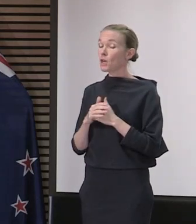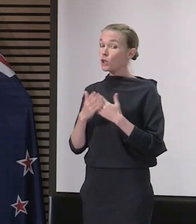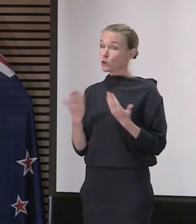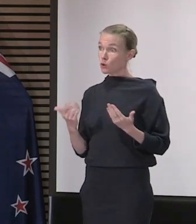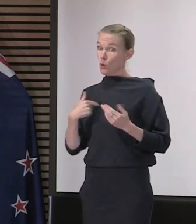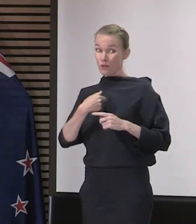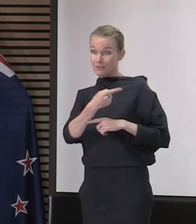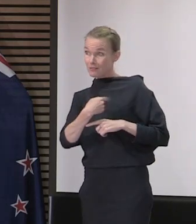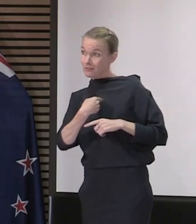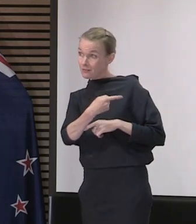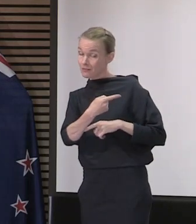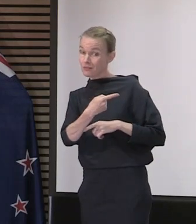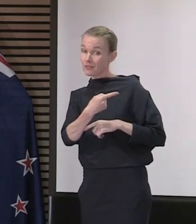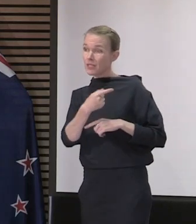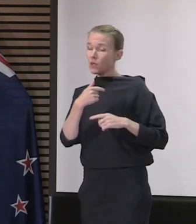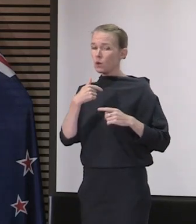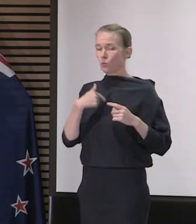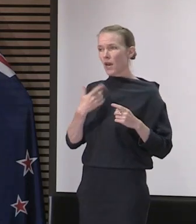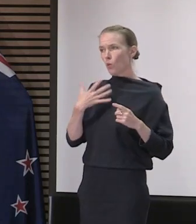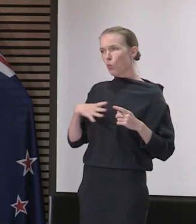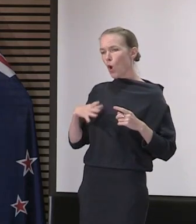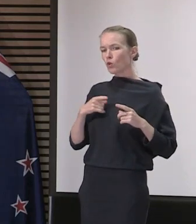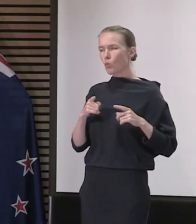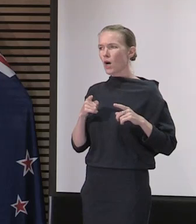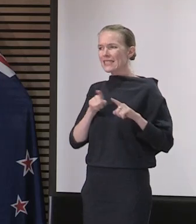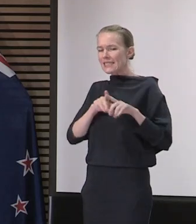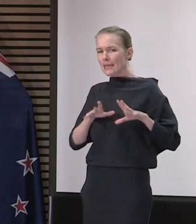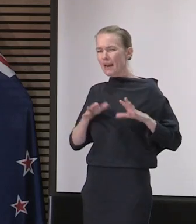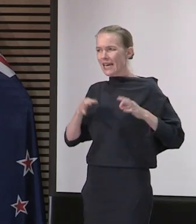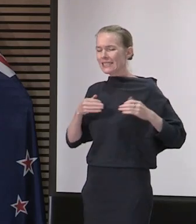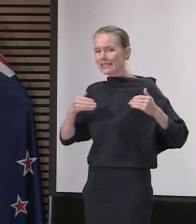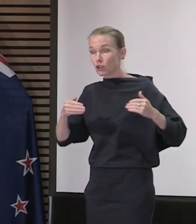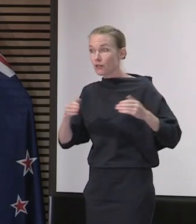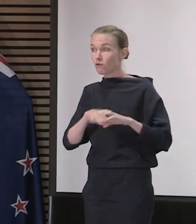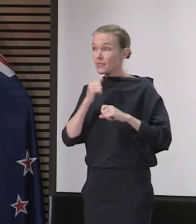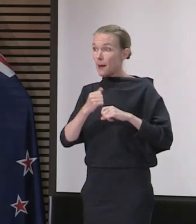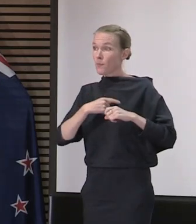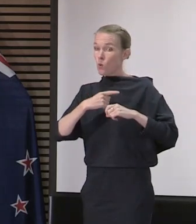months right from the early days and trying to go very